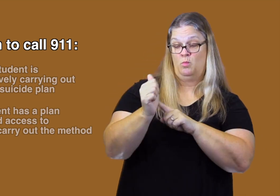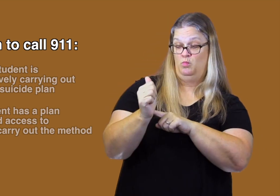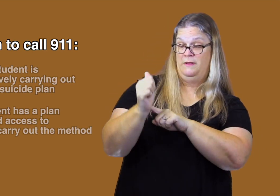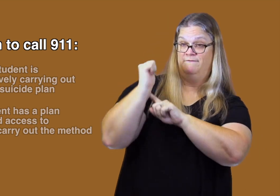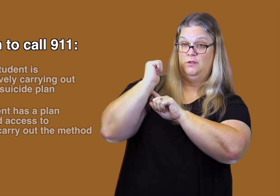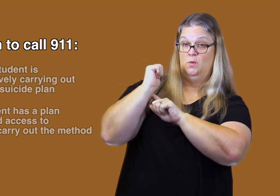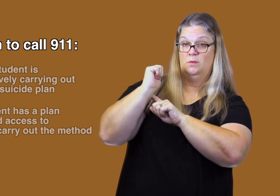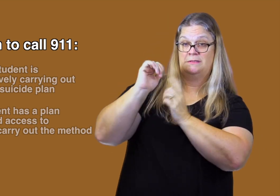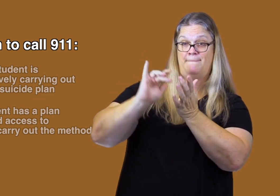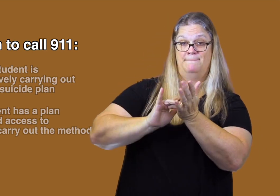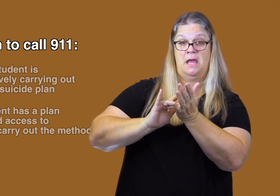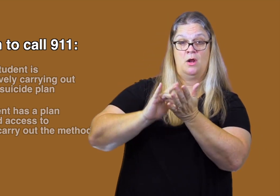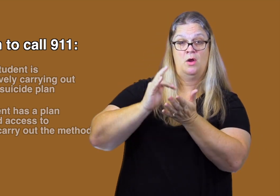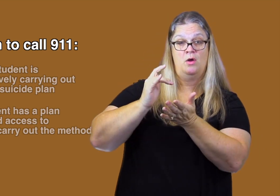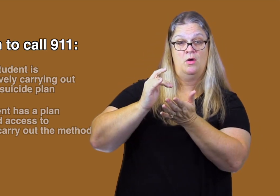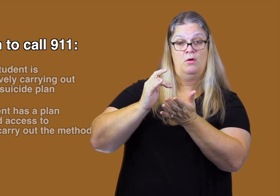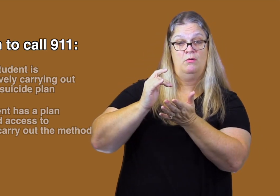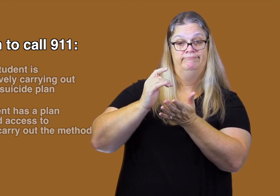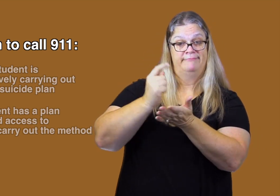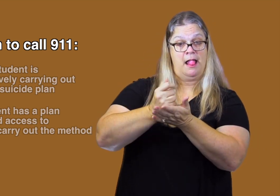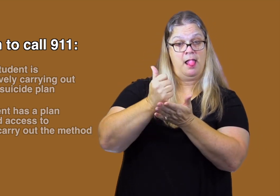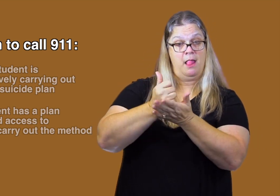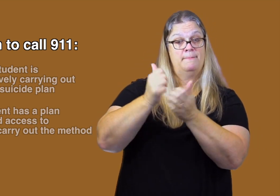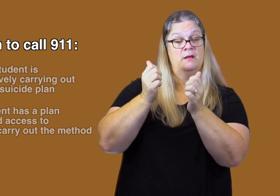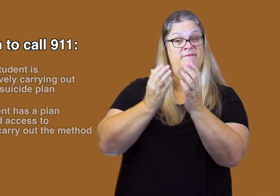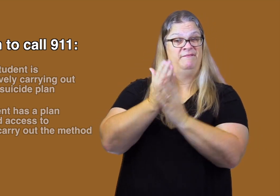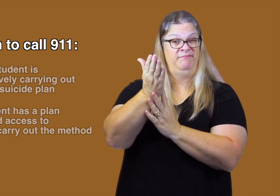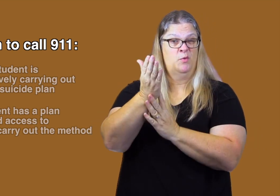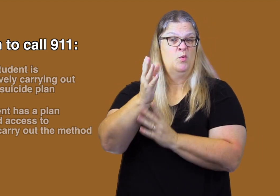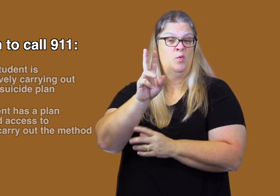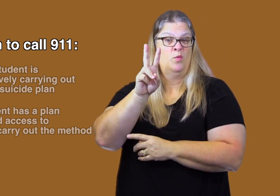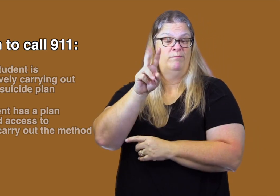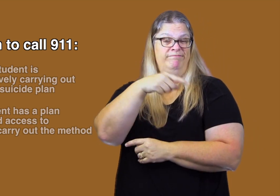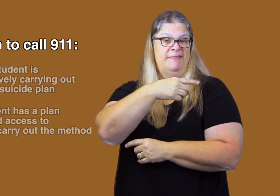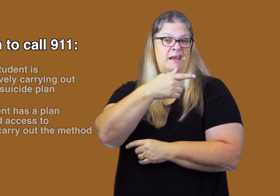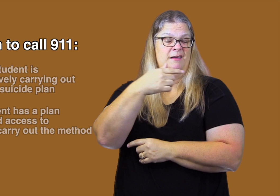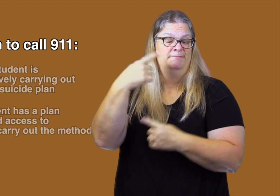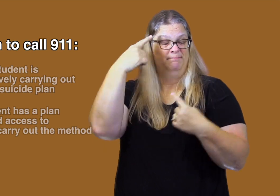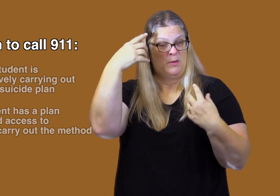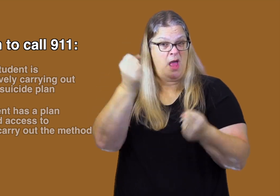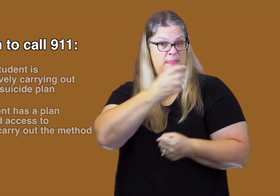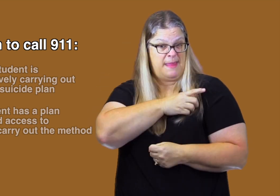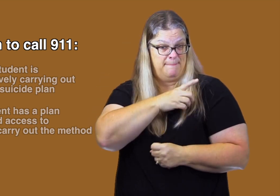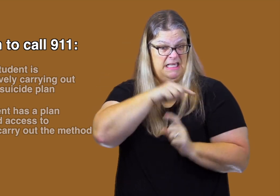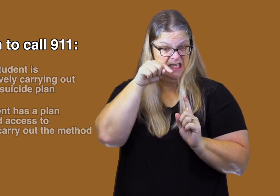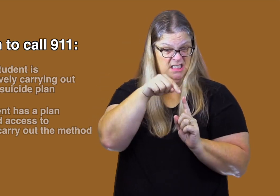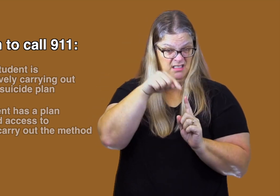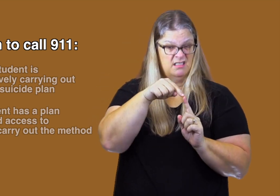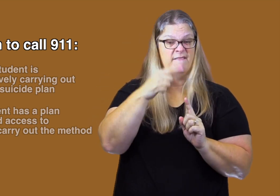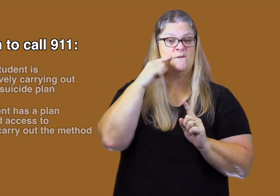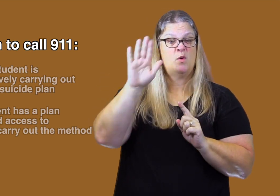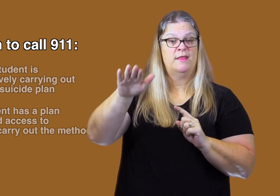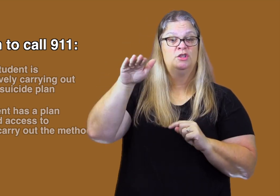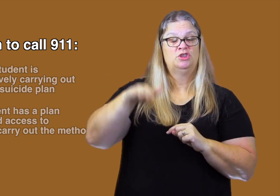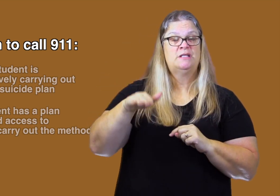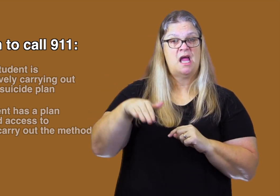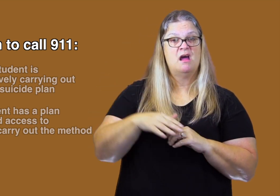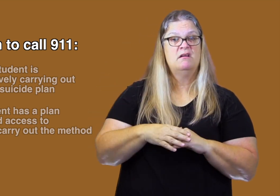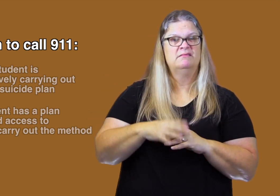If parents refuse medical attention, for example, with the mental health deputies